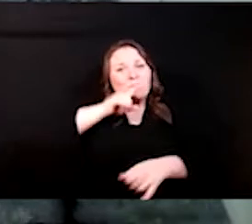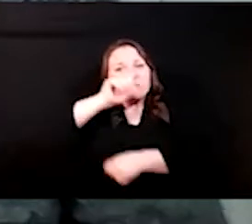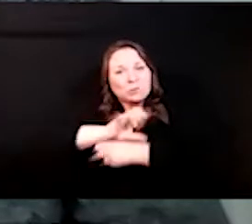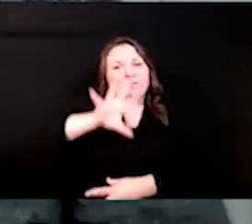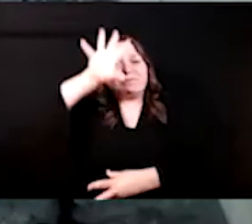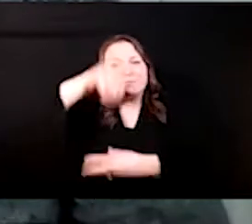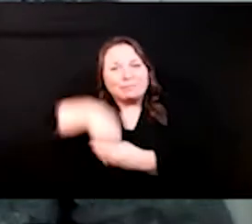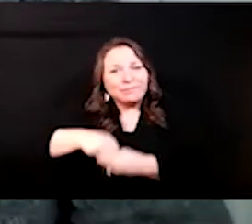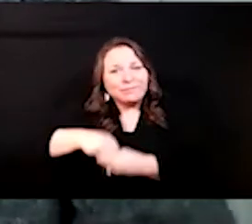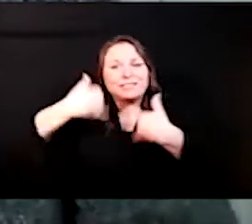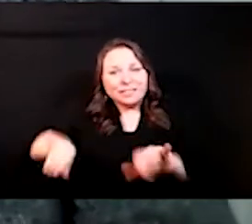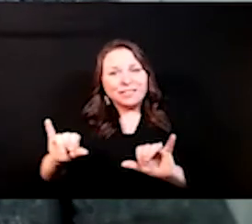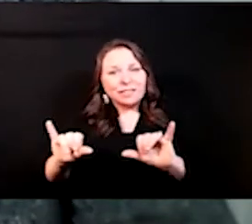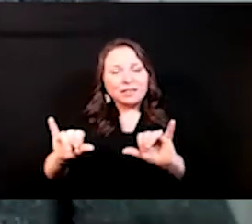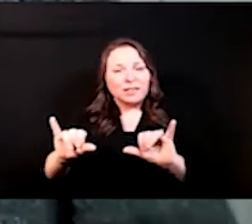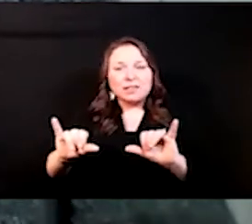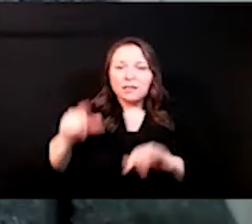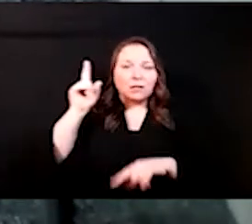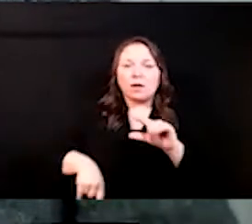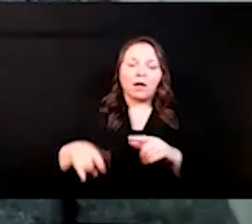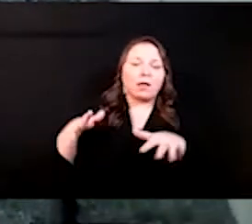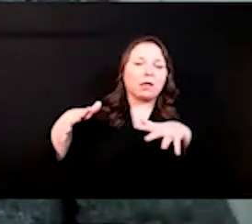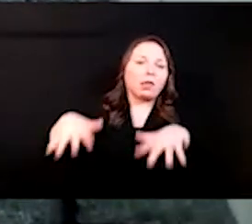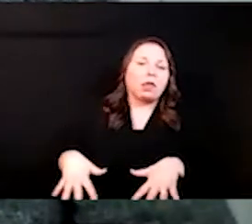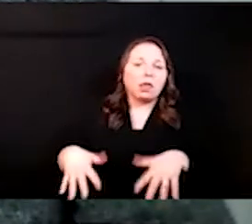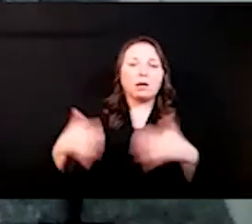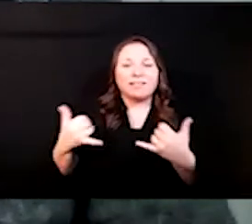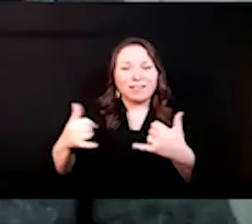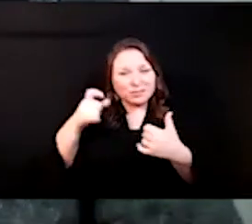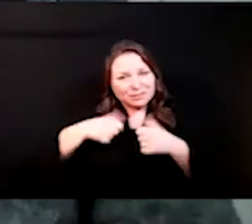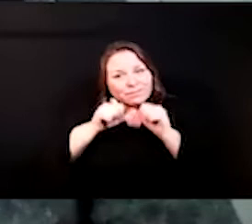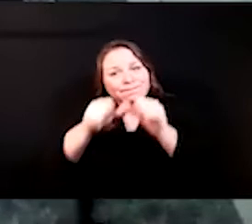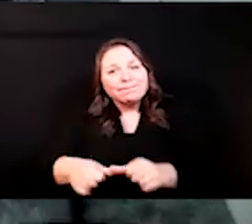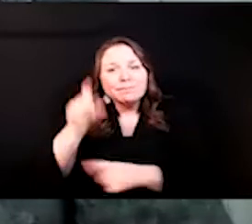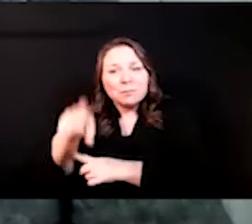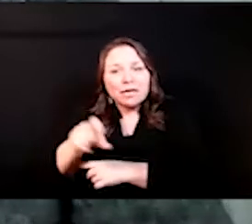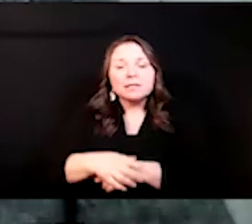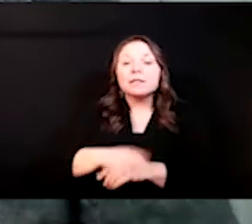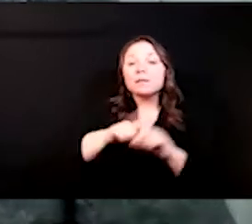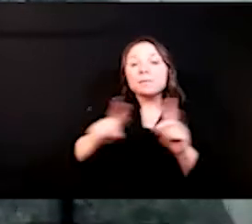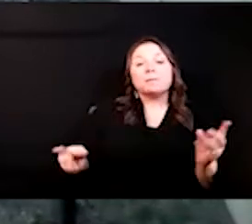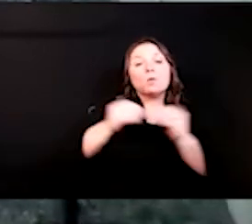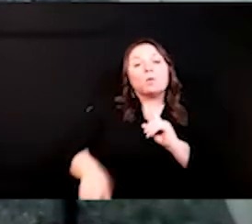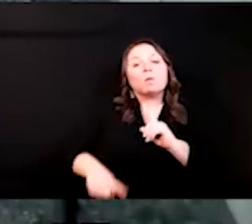REMINDER THAT WE'RE STILL KNEE DEEP IN THIS. THAT THERE'S STILL A WAYS TO GO. YOU KNOW, AND MORE POSITIVE NOTE, I WILL